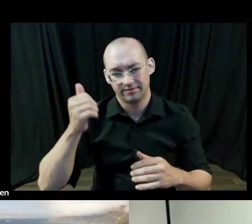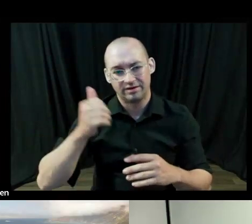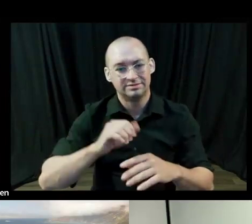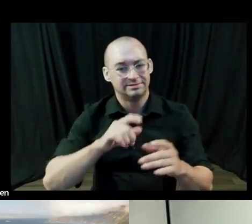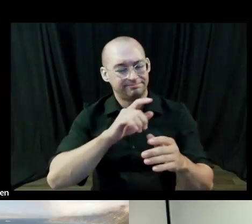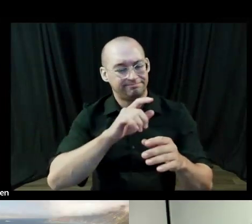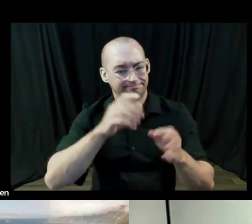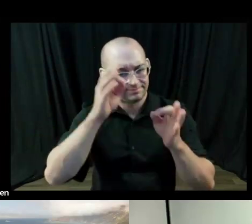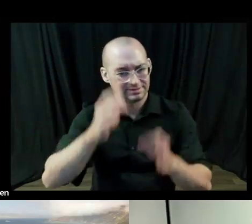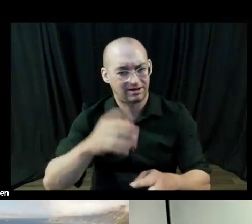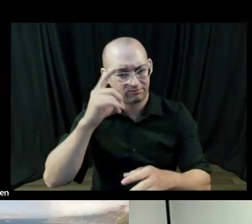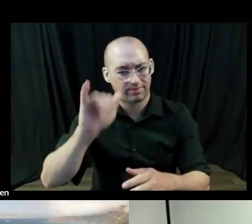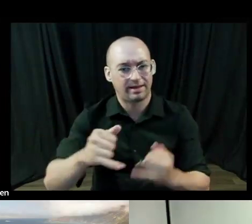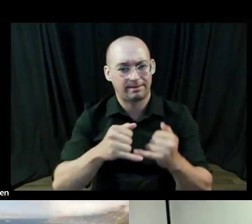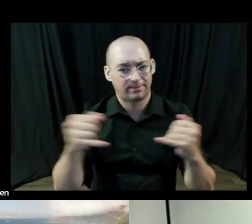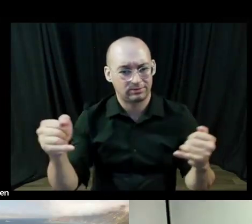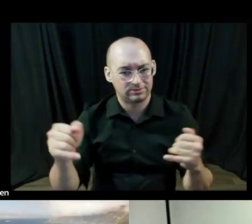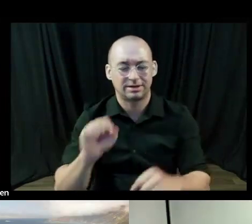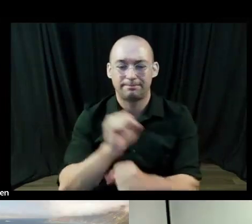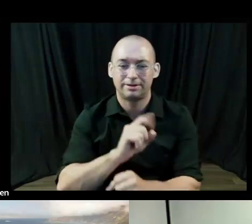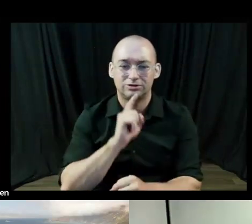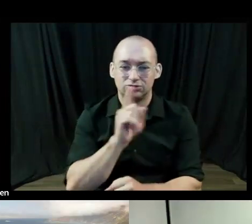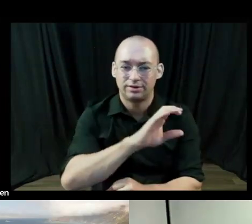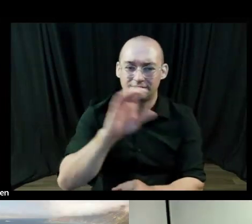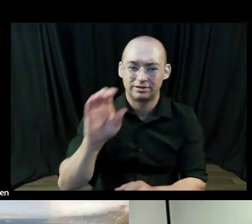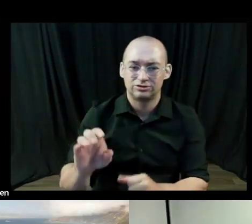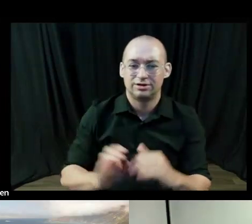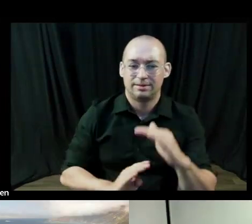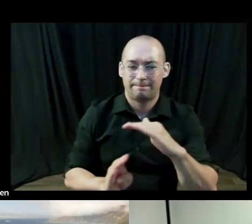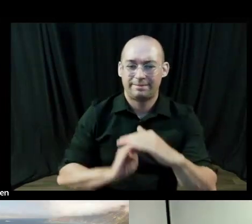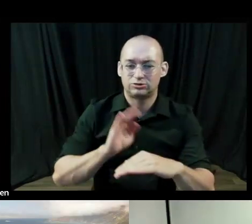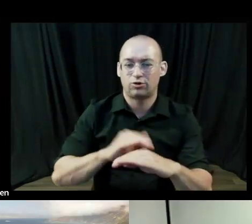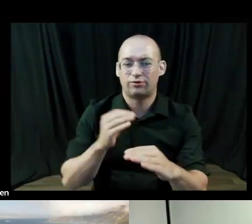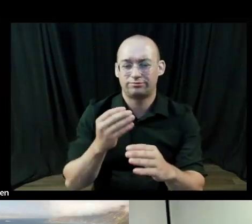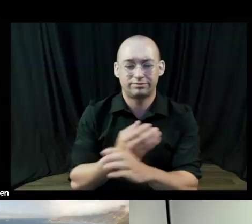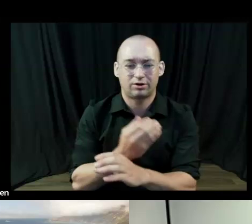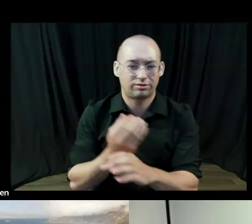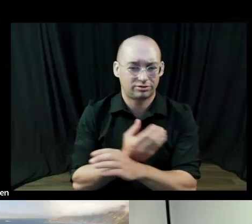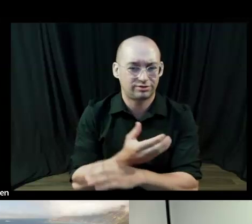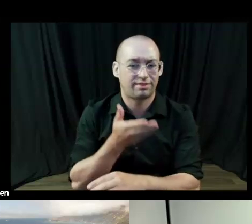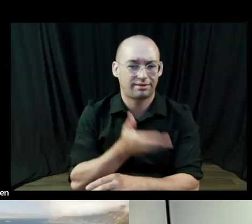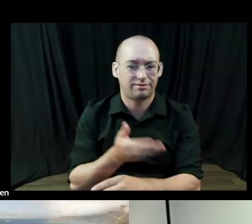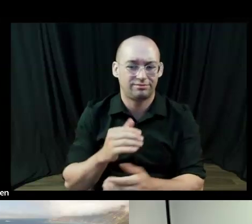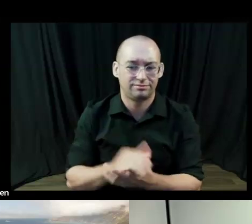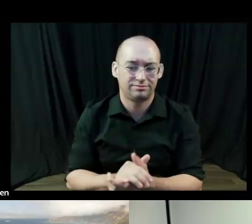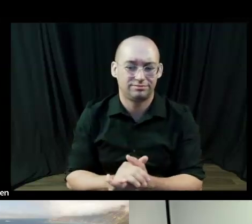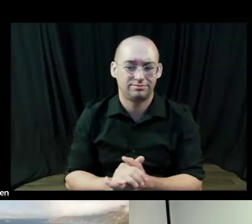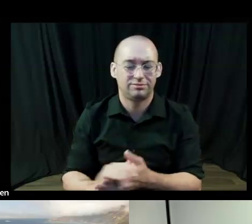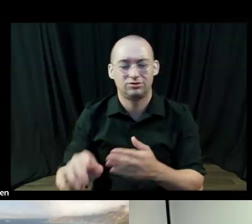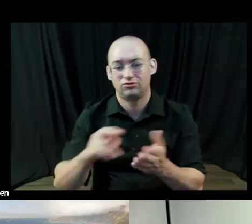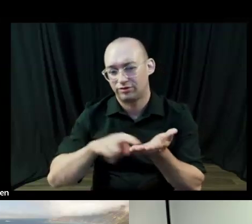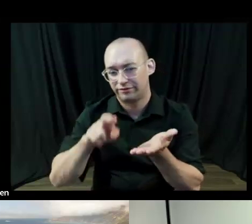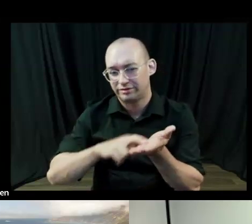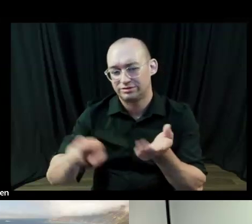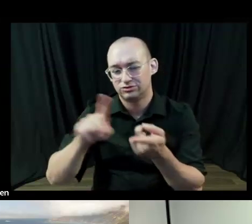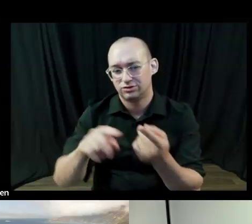so, it ensures an allocation based on a formula there. In the reference to multi applications,